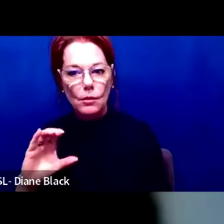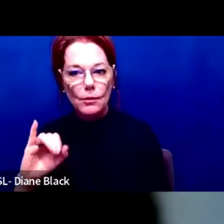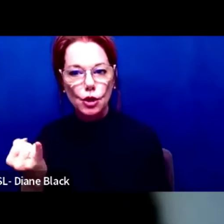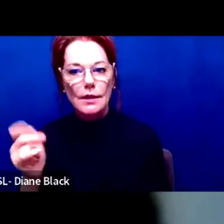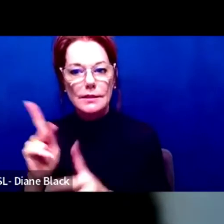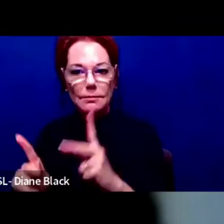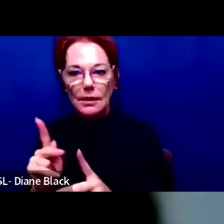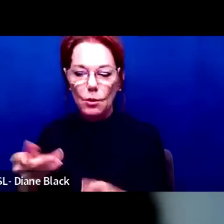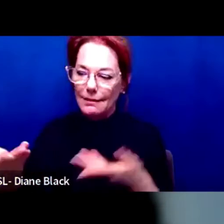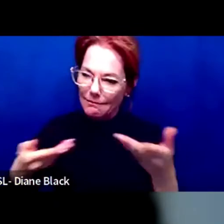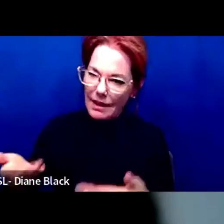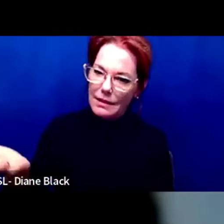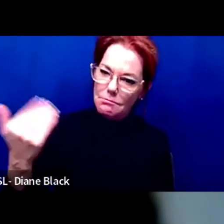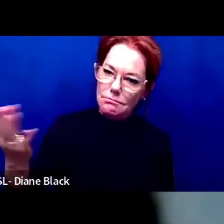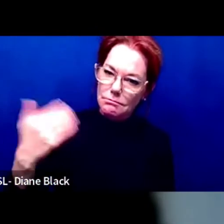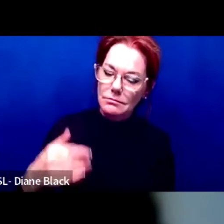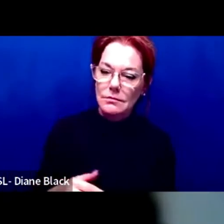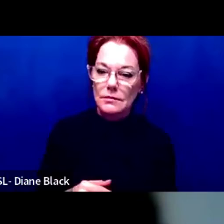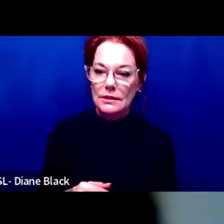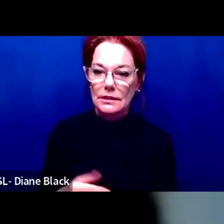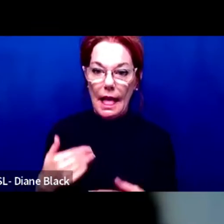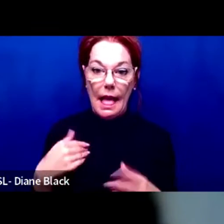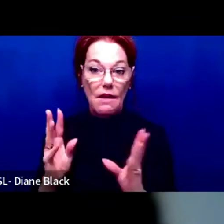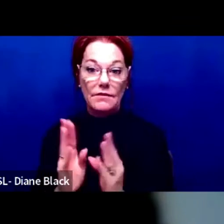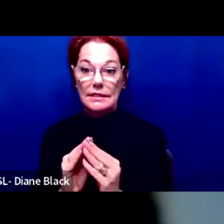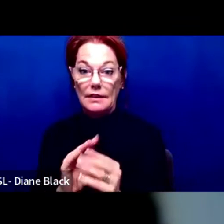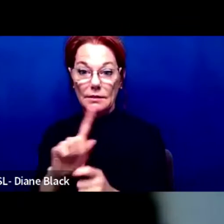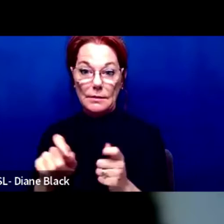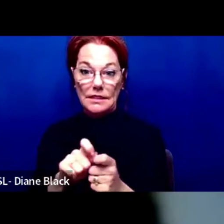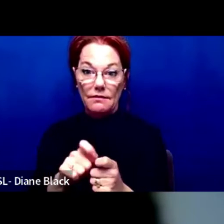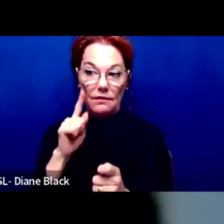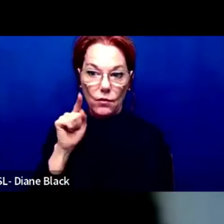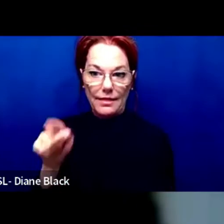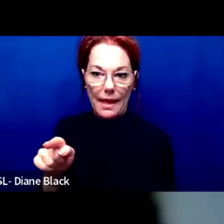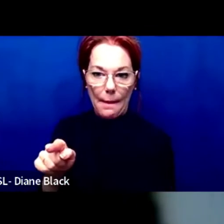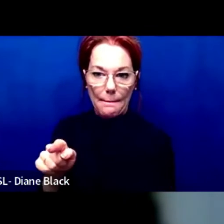table, make it you know, have a session that's specific to them try to, you know, open that door